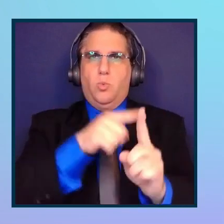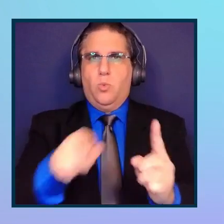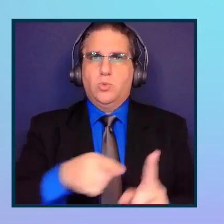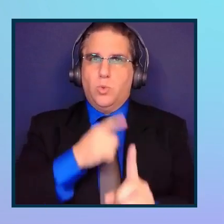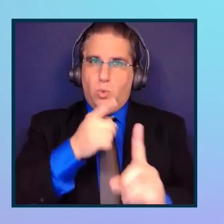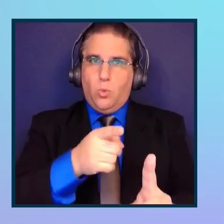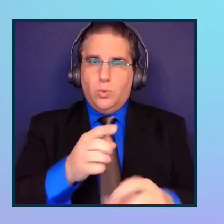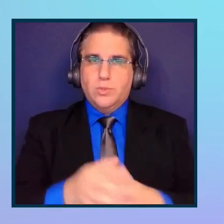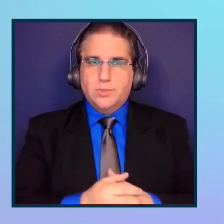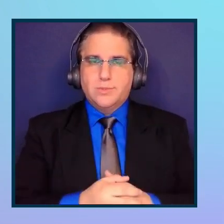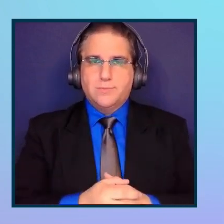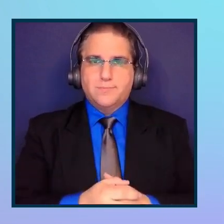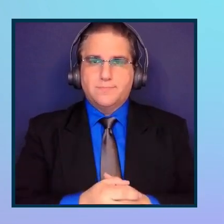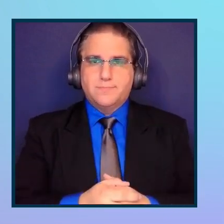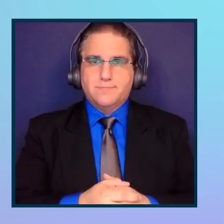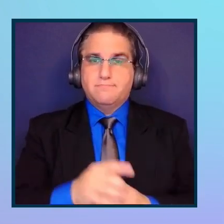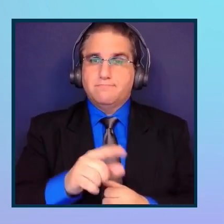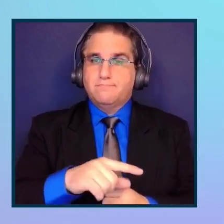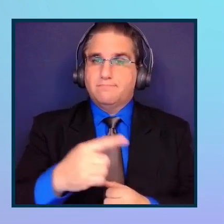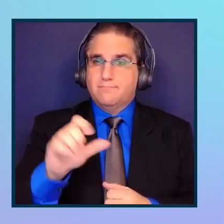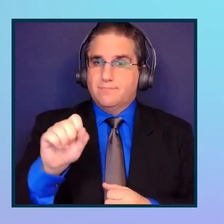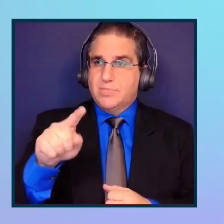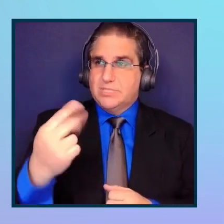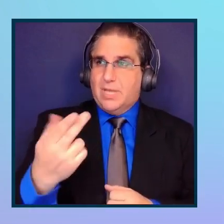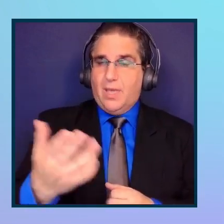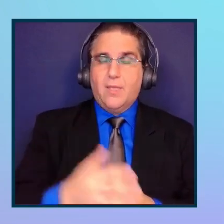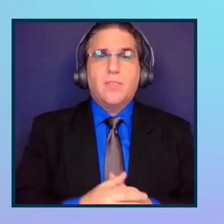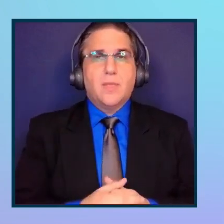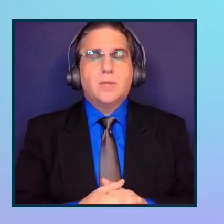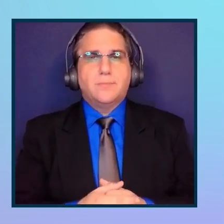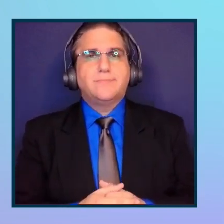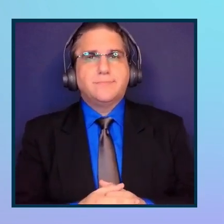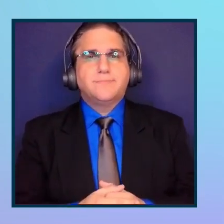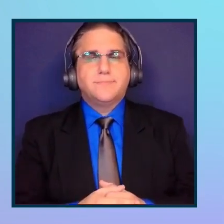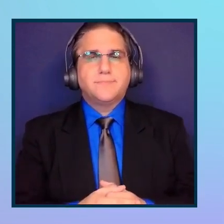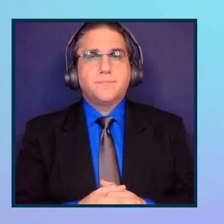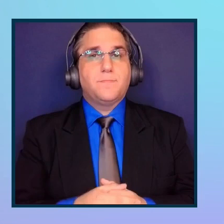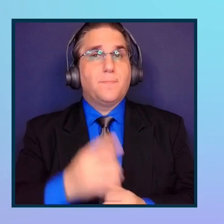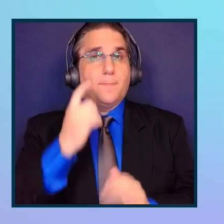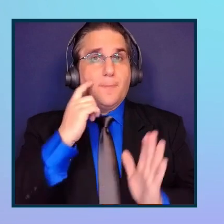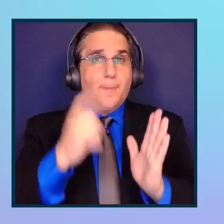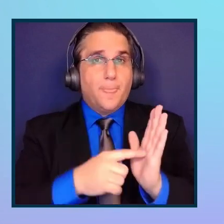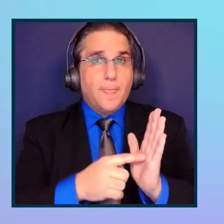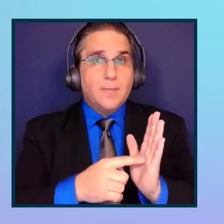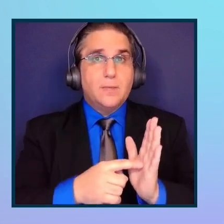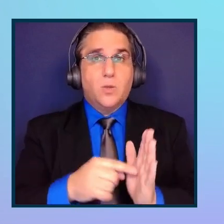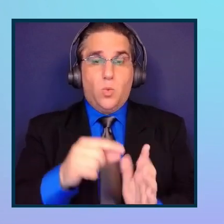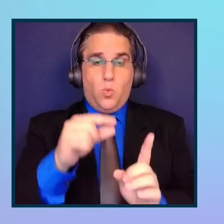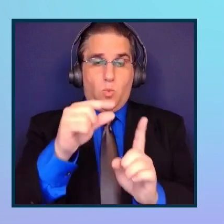And one of the things that we see is that words have a purpose,